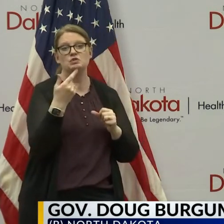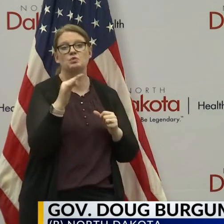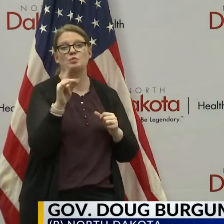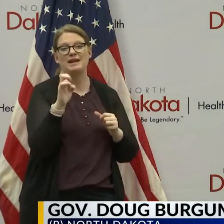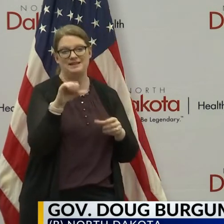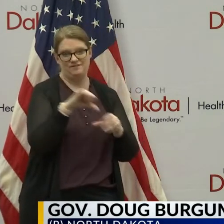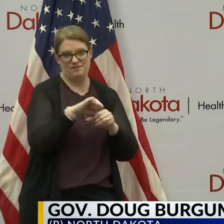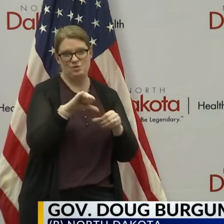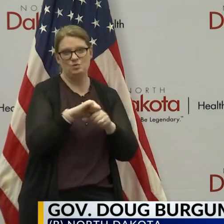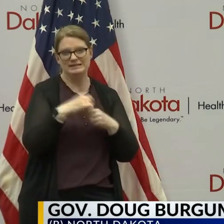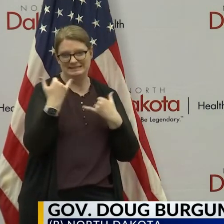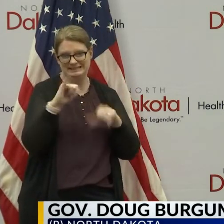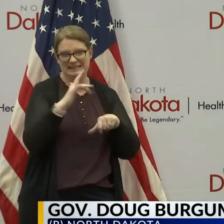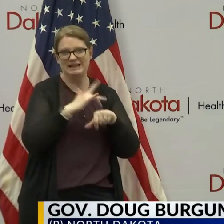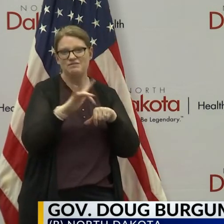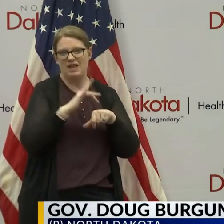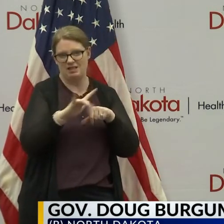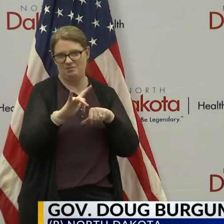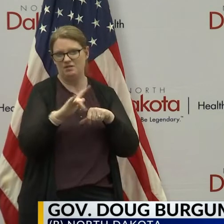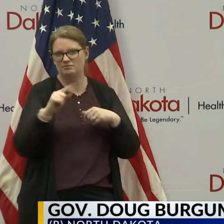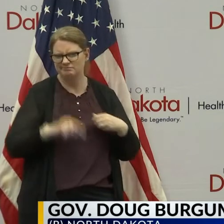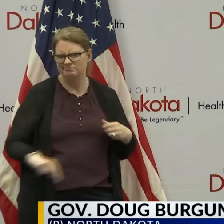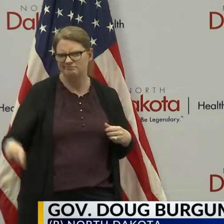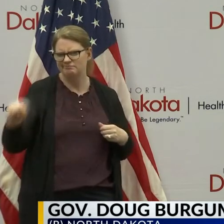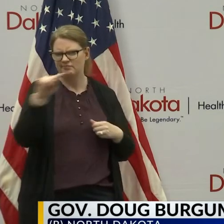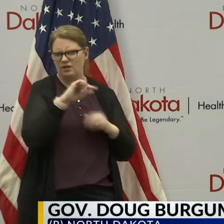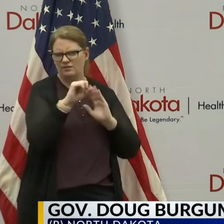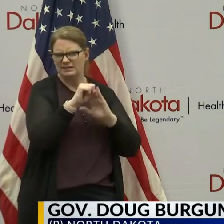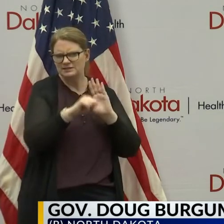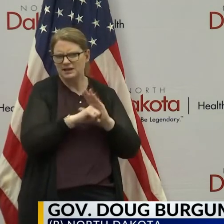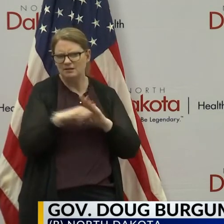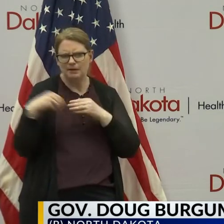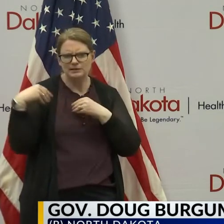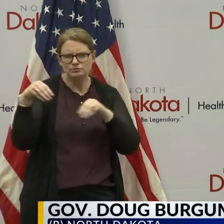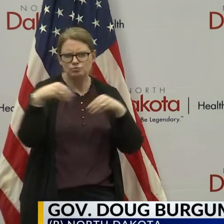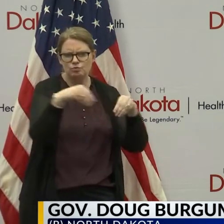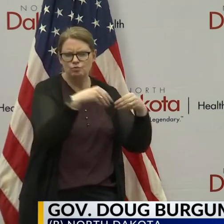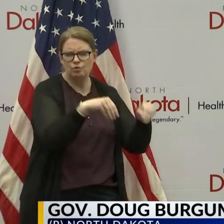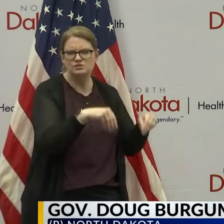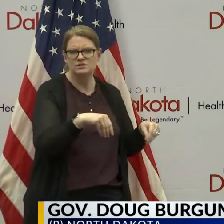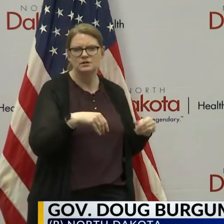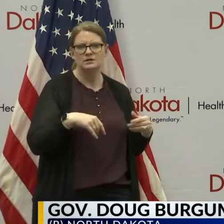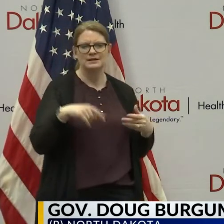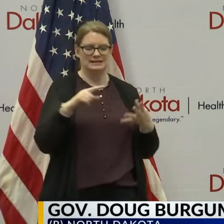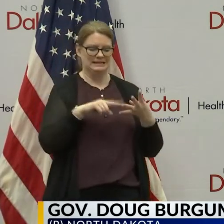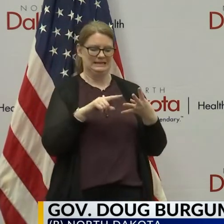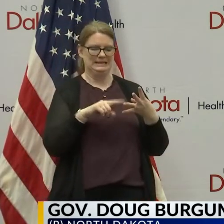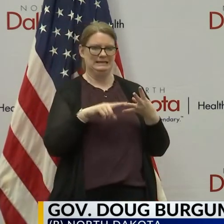HAD A CUT OFF DATE OF APRIL 1 BUT THERE IS A LOT OF WINTER GRADE FUEL THAT IS STILL AROUND